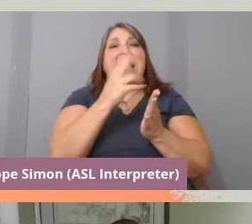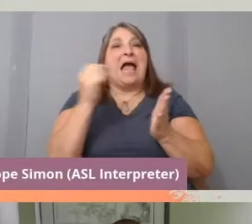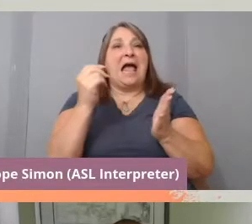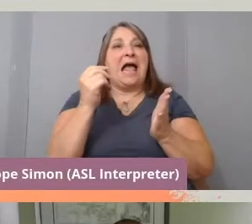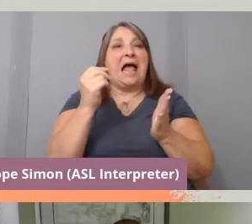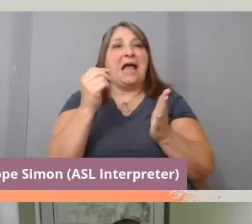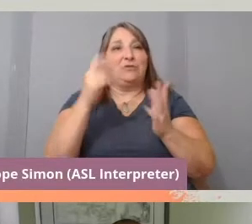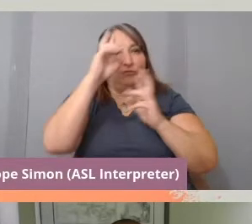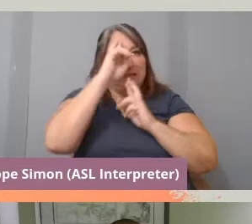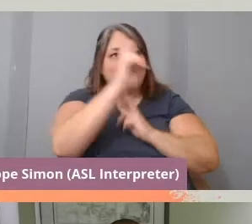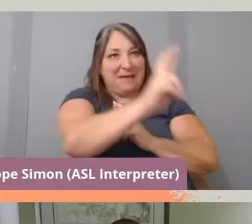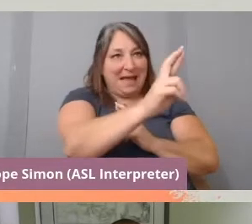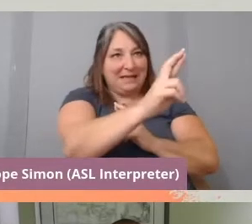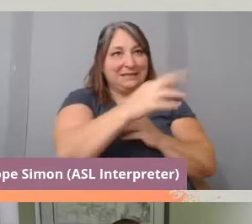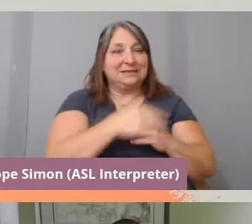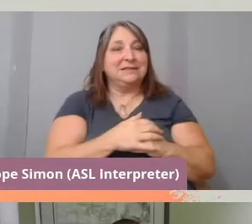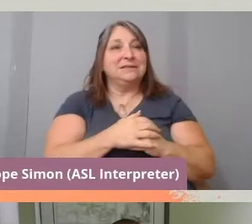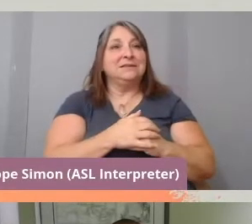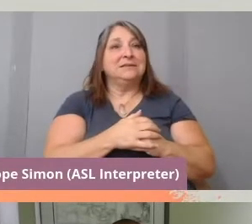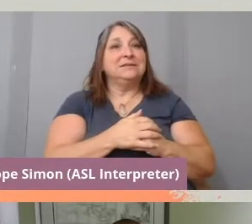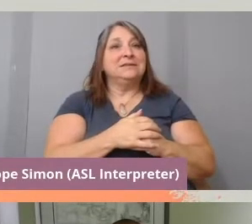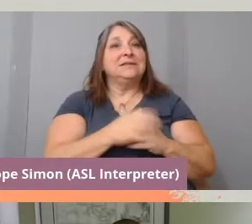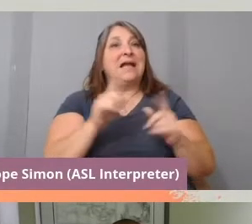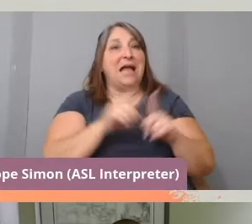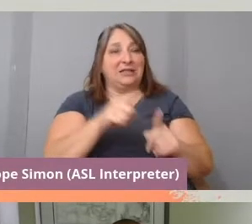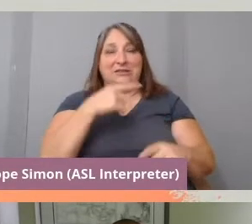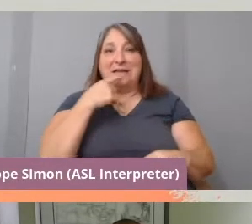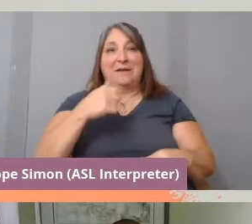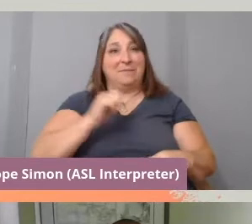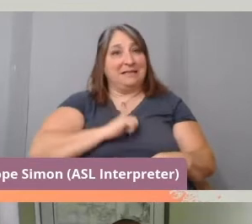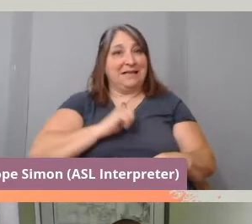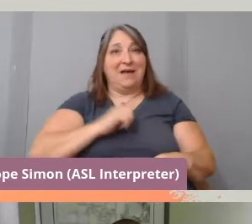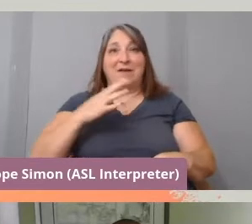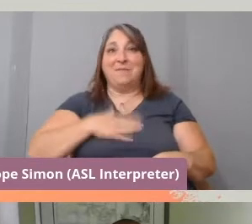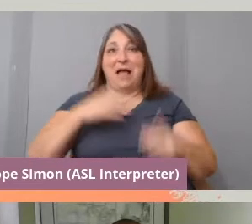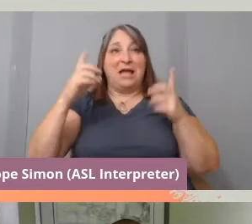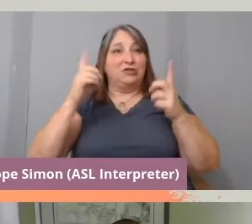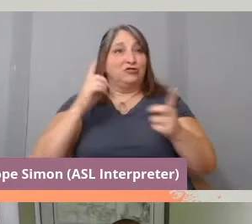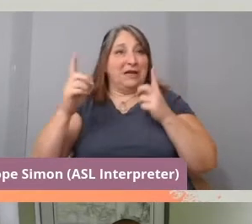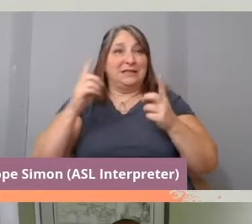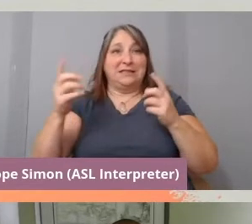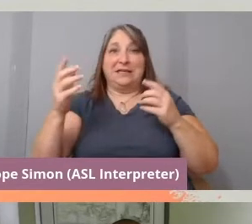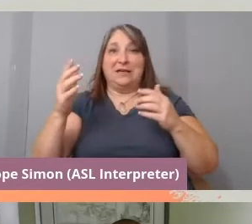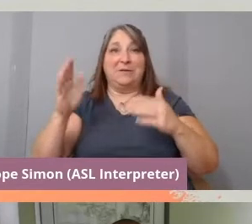And like you mentioned, myself and my directing partner are both not Syrian ourselves.